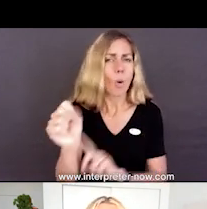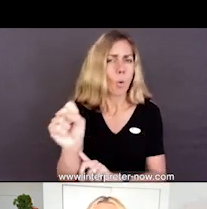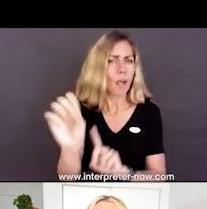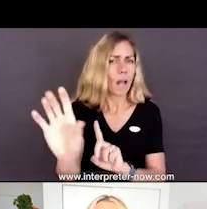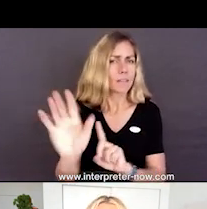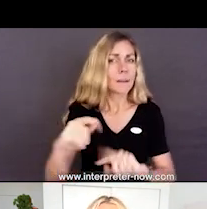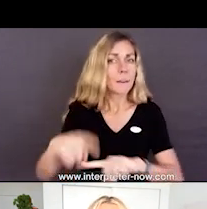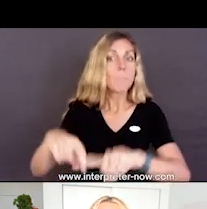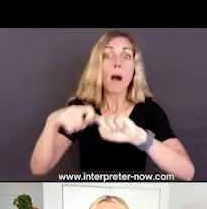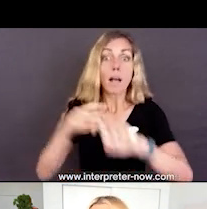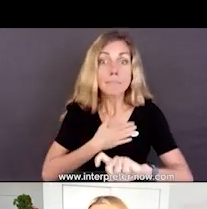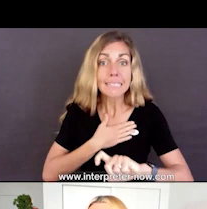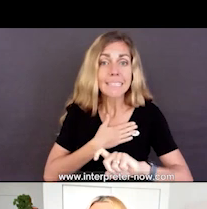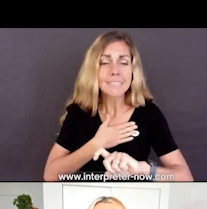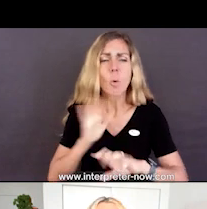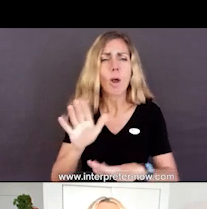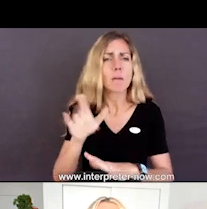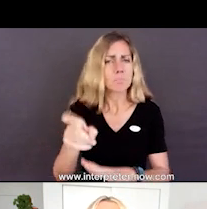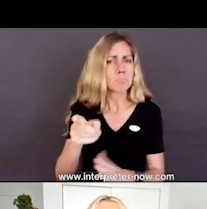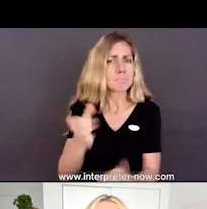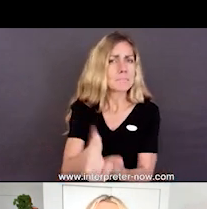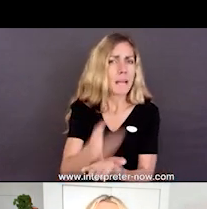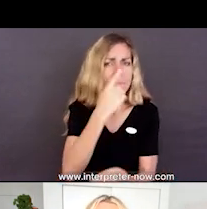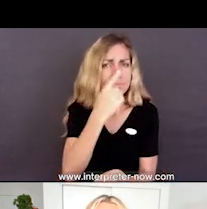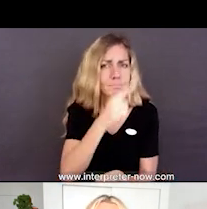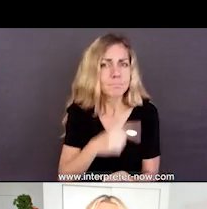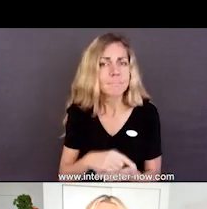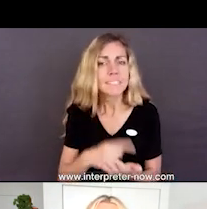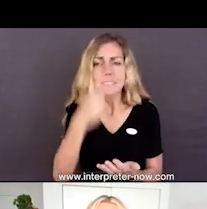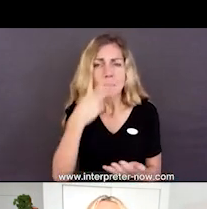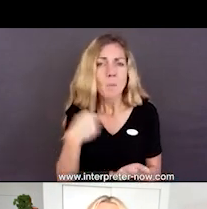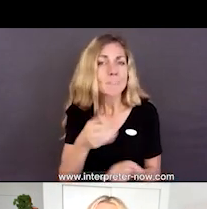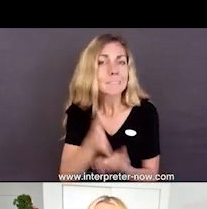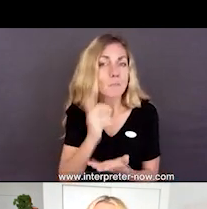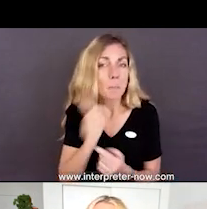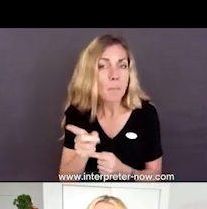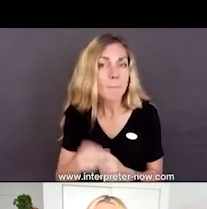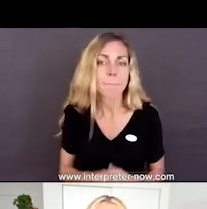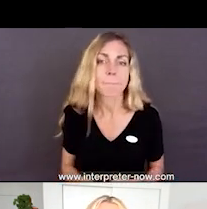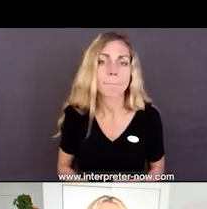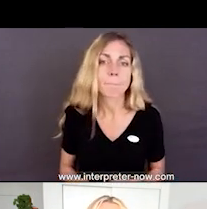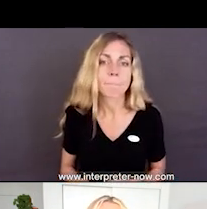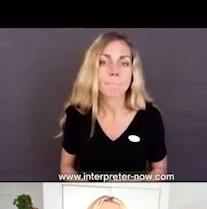It can be Hold on. It can be Pause please. It can be Stop for a moment, can we stop for a moment?